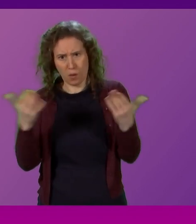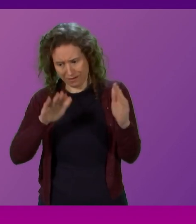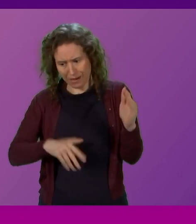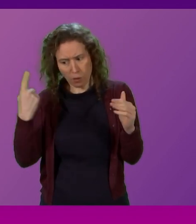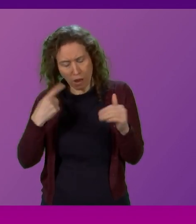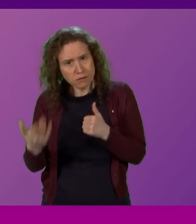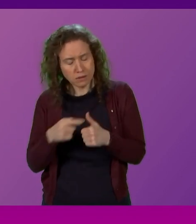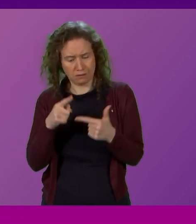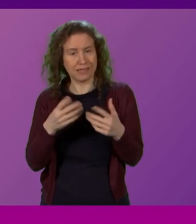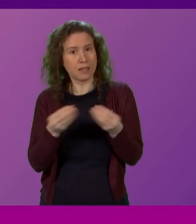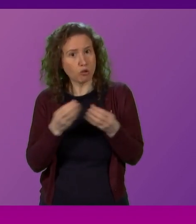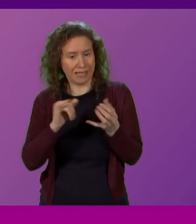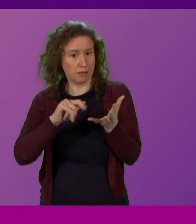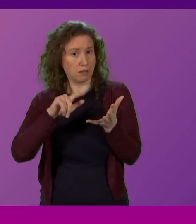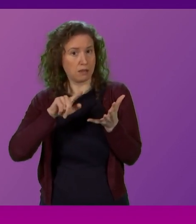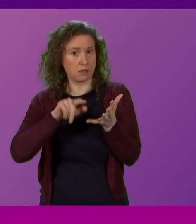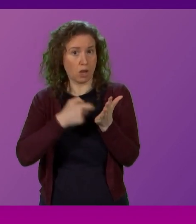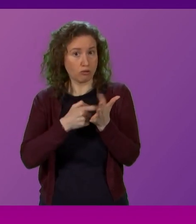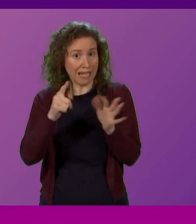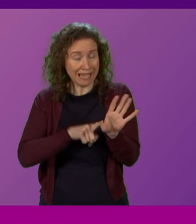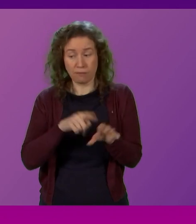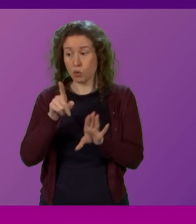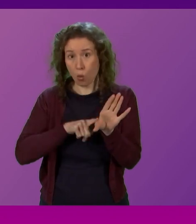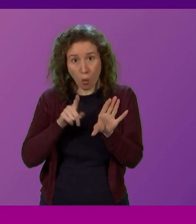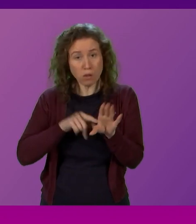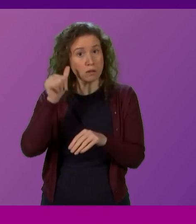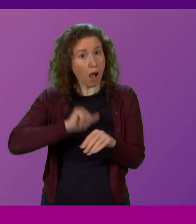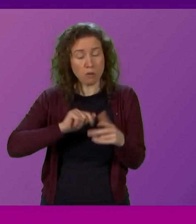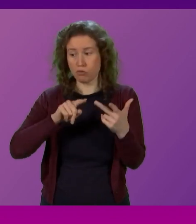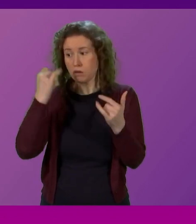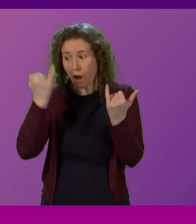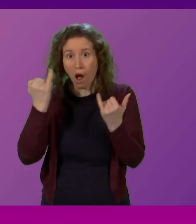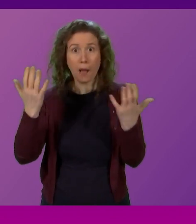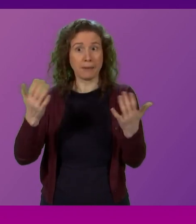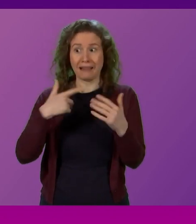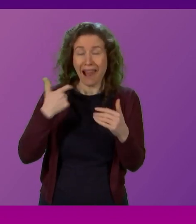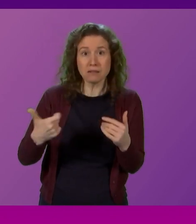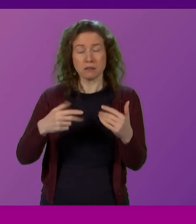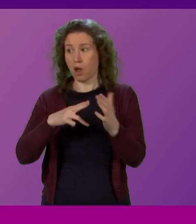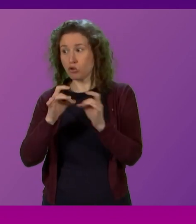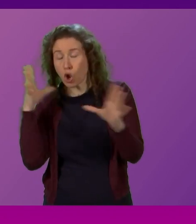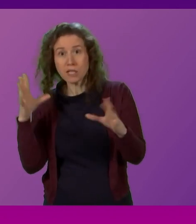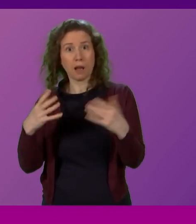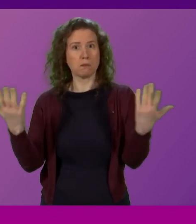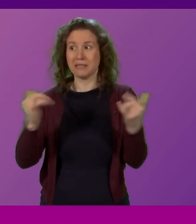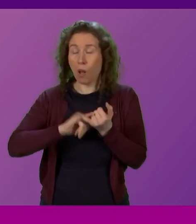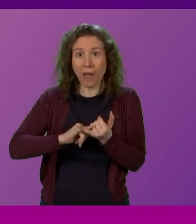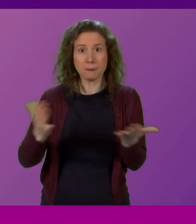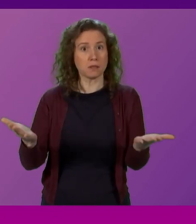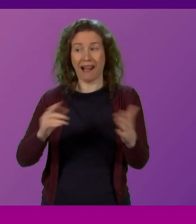Surrey, York, Scarborough, Derby, Leicester, Nottingham, Southampton and Portsmouth?